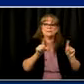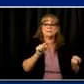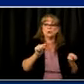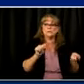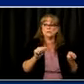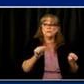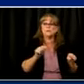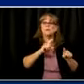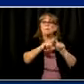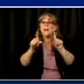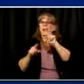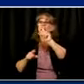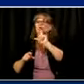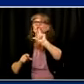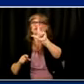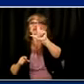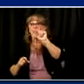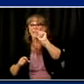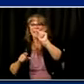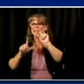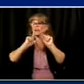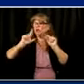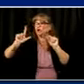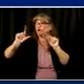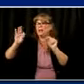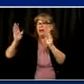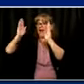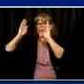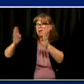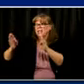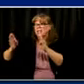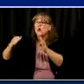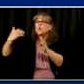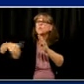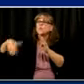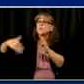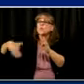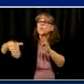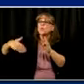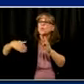that's over six and a half percent of current hospitalizations so the risk is lower but you're